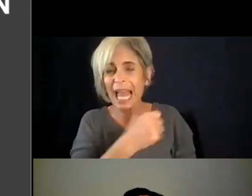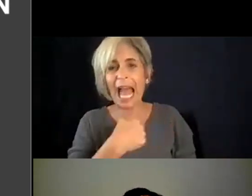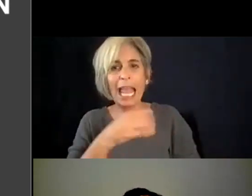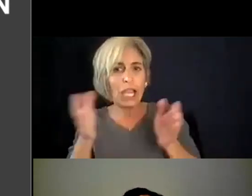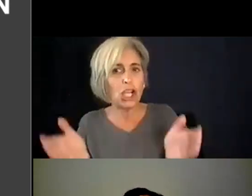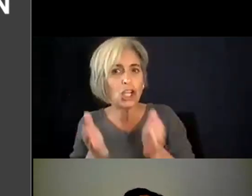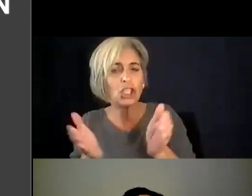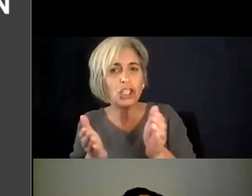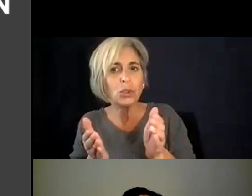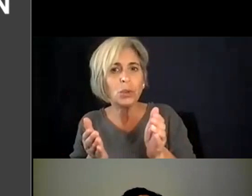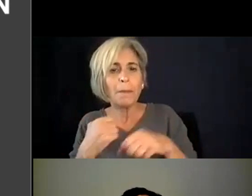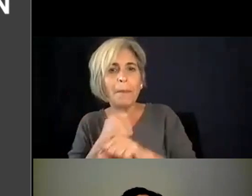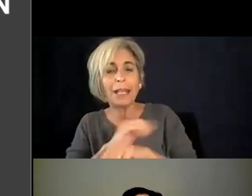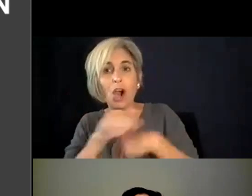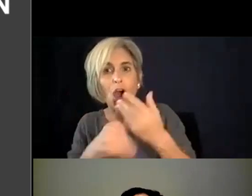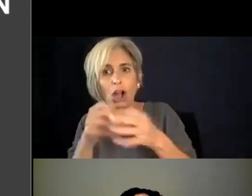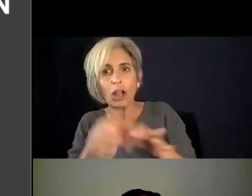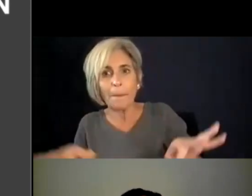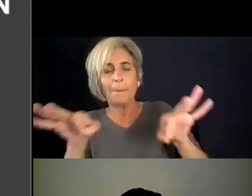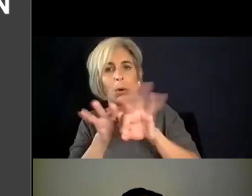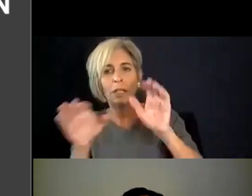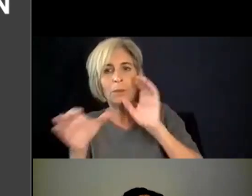critical corporate communications available in writing.